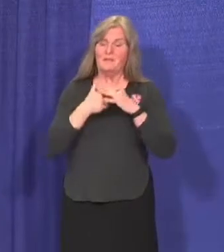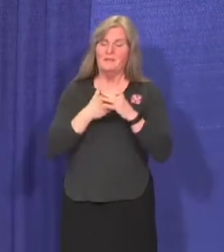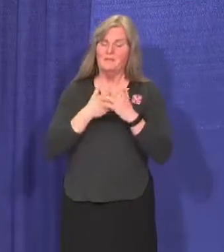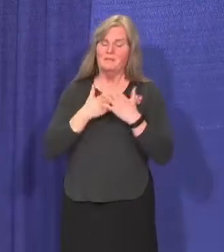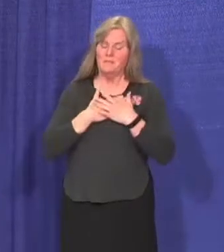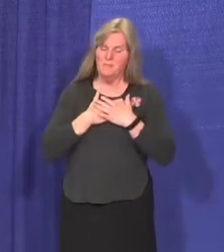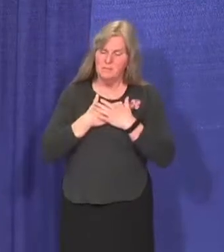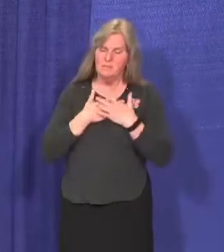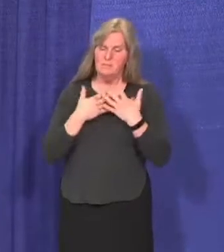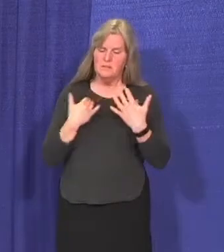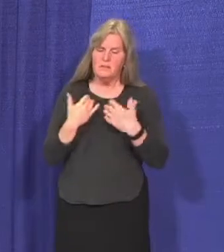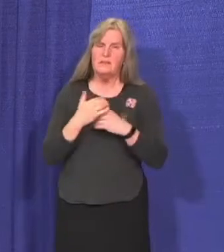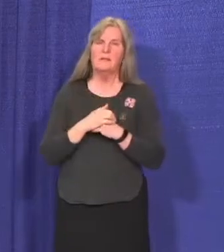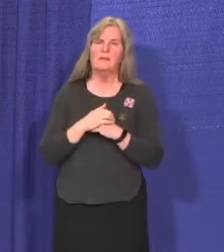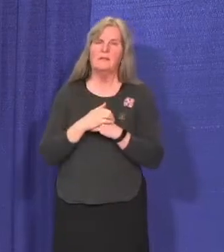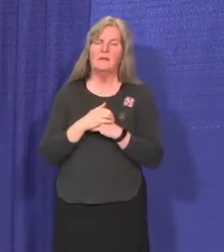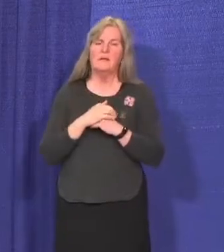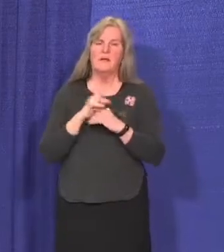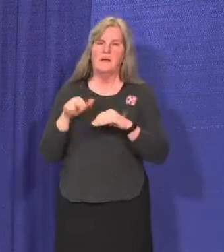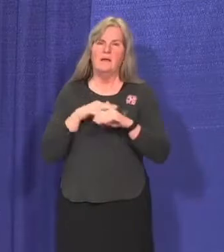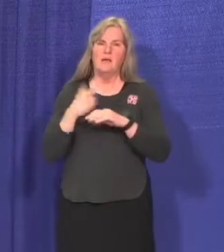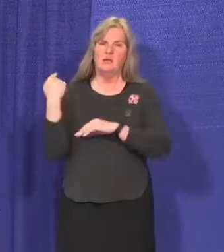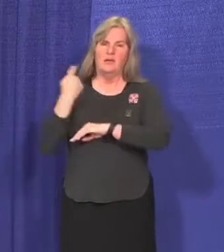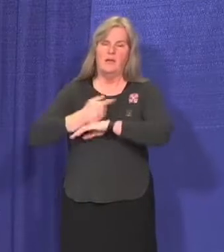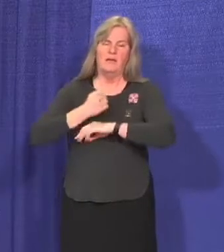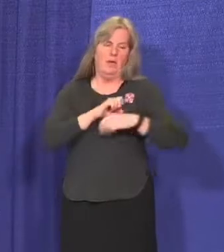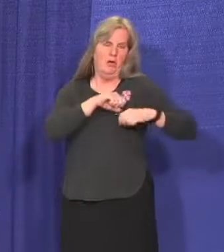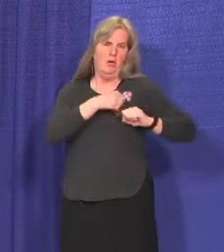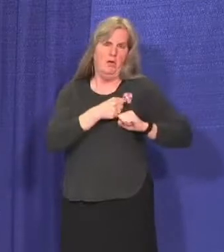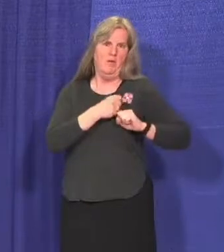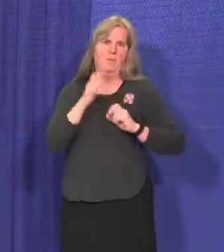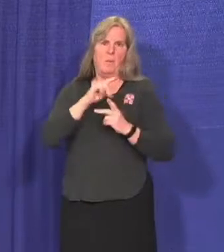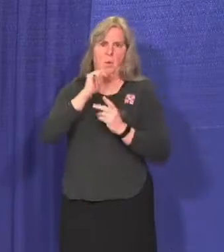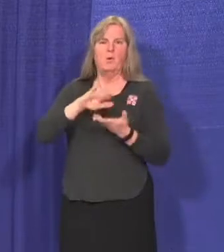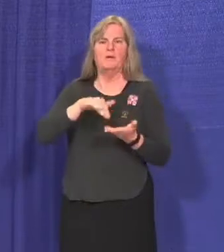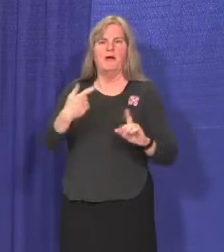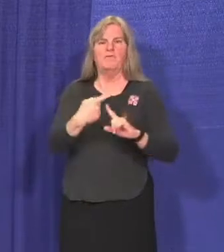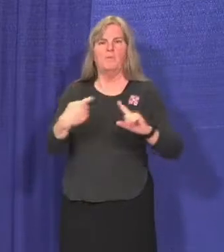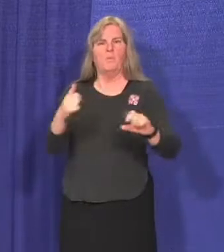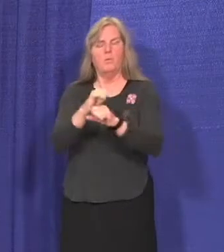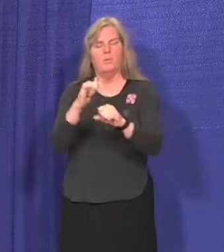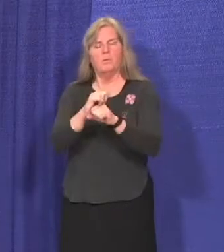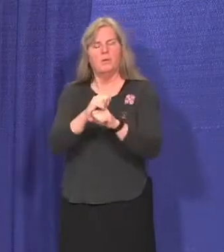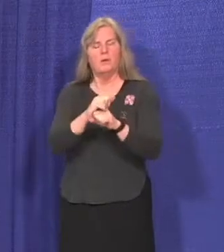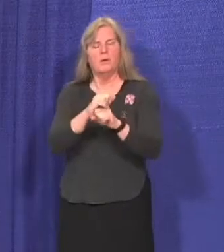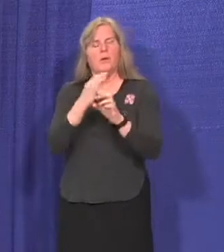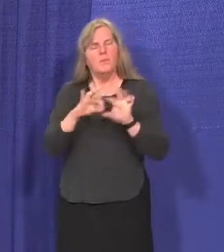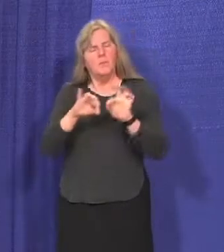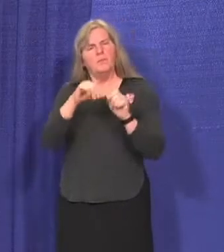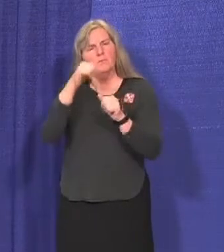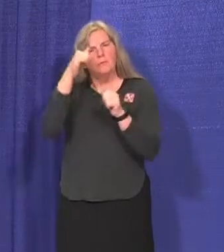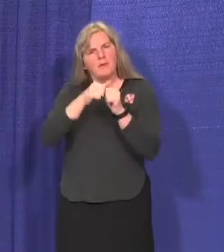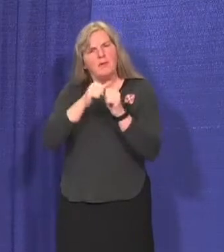Ammeter Council. Today is the national day of mourning and it is important to